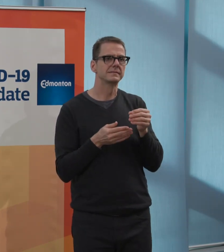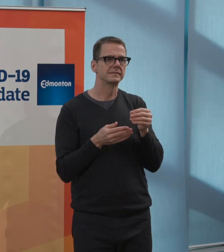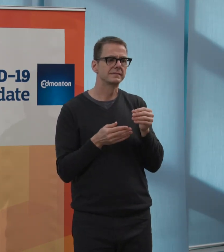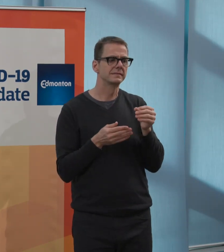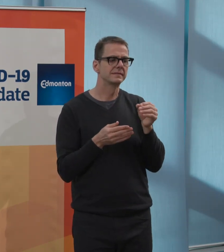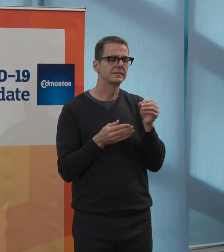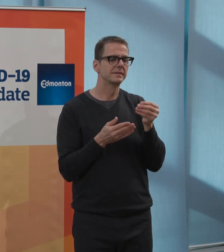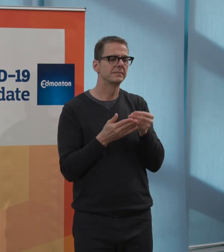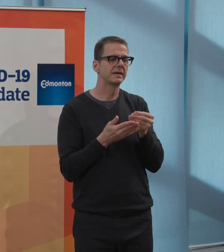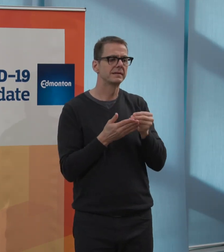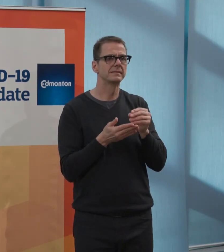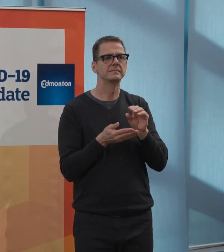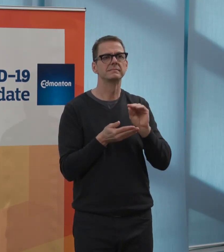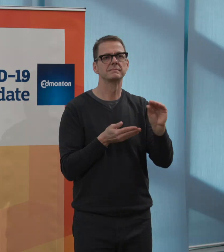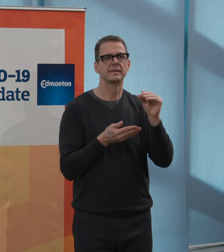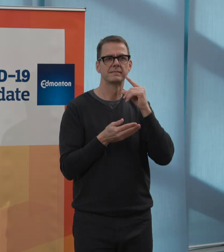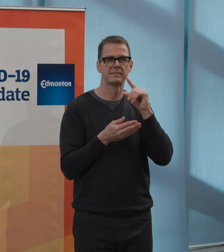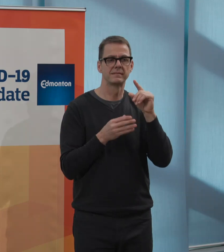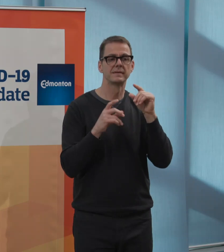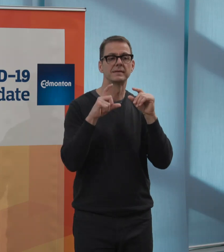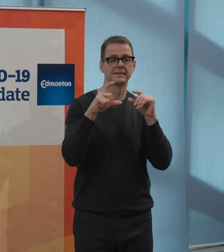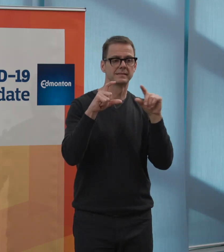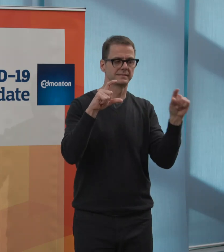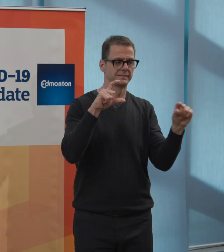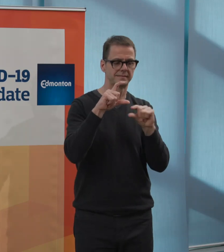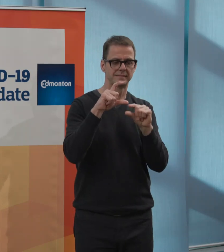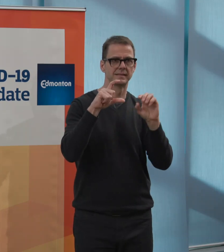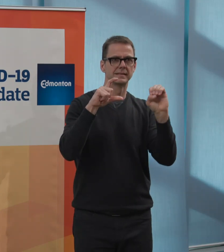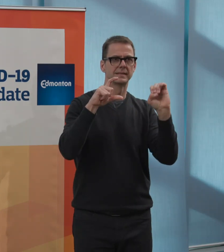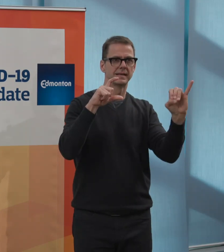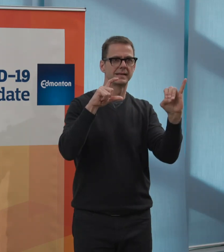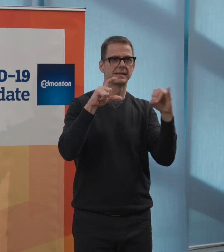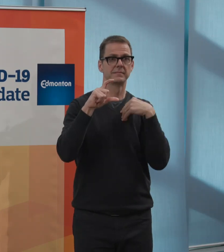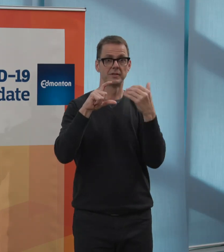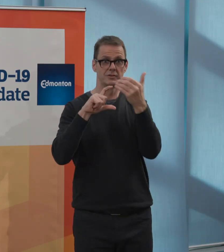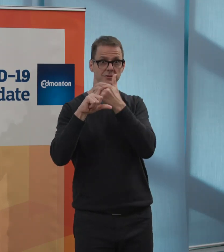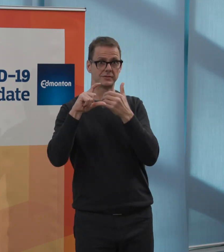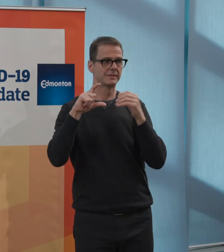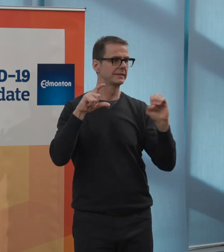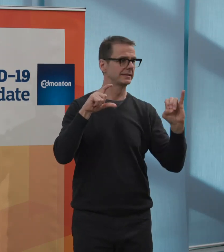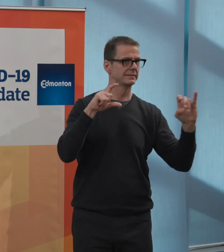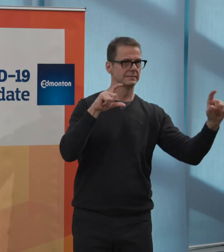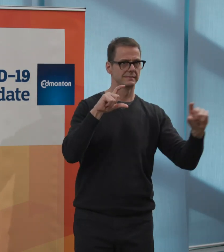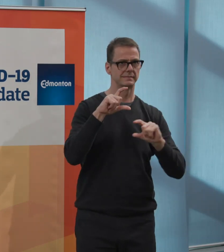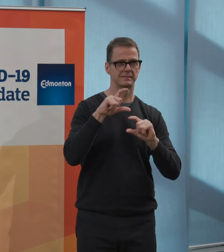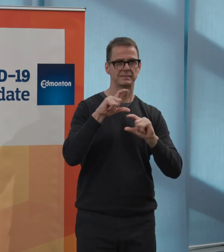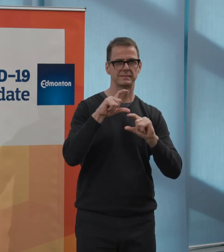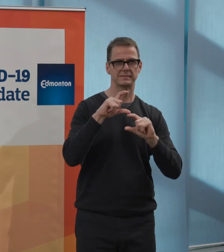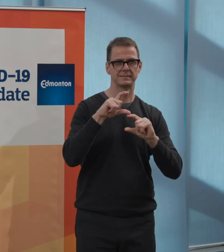employees and what's the duration and so our estimate is its fifty five percent